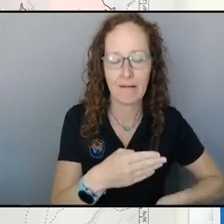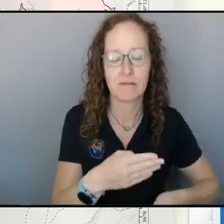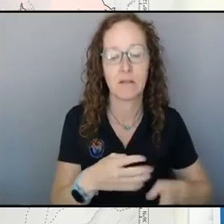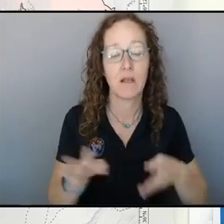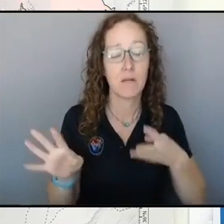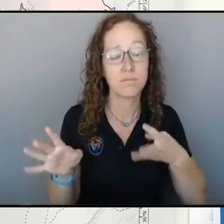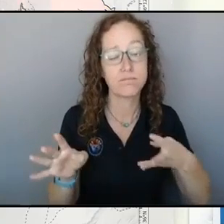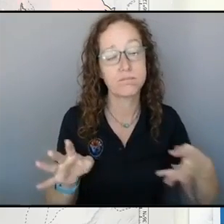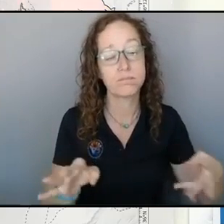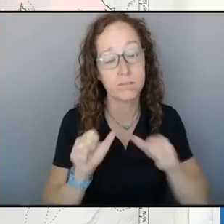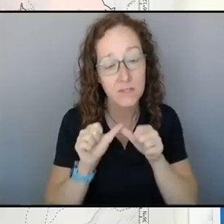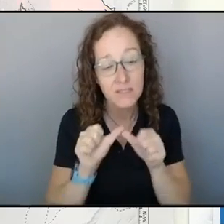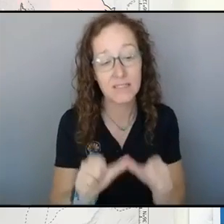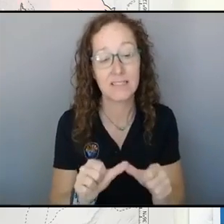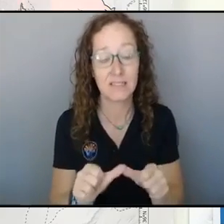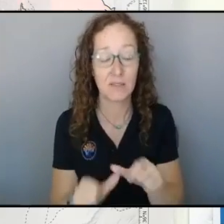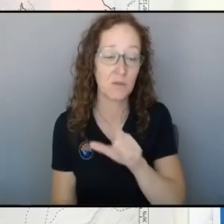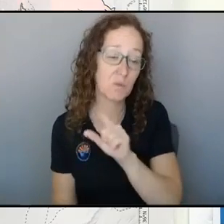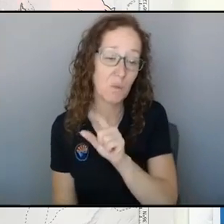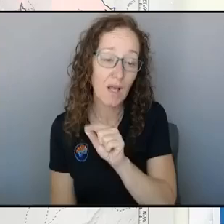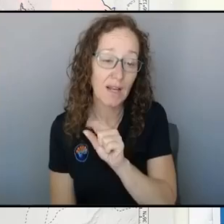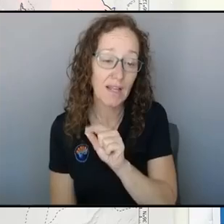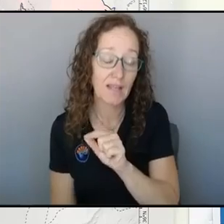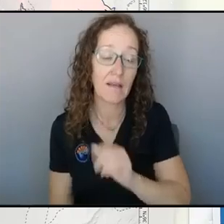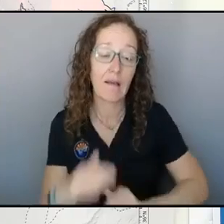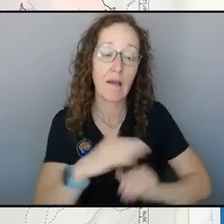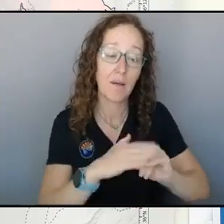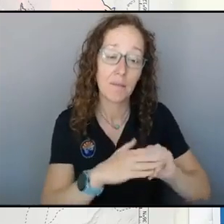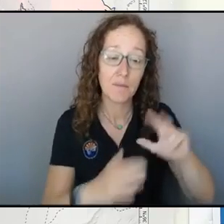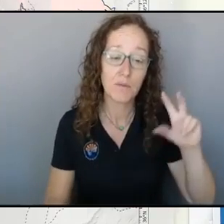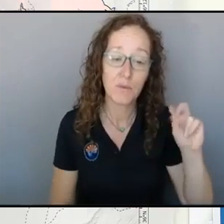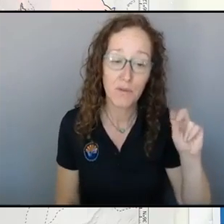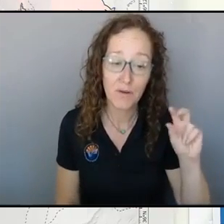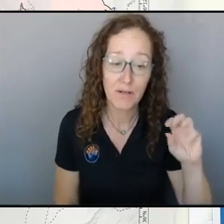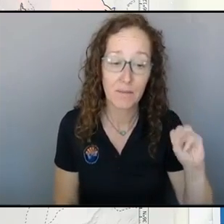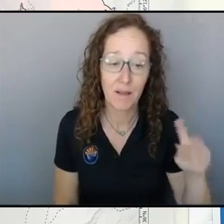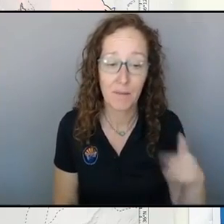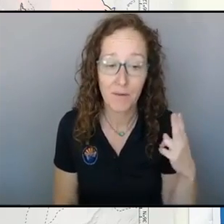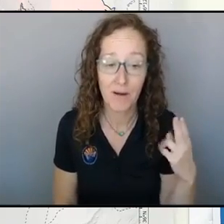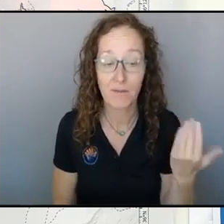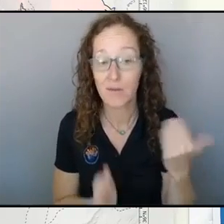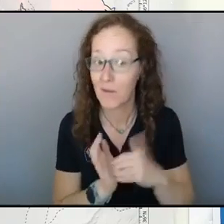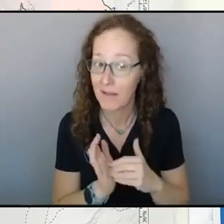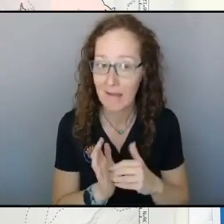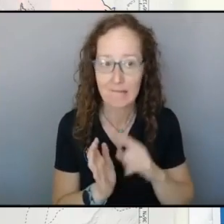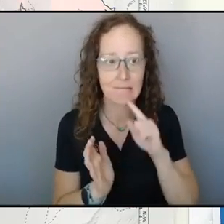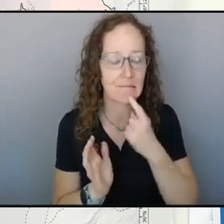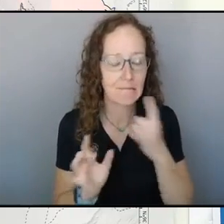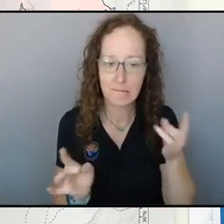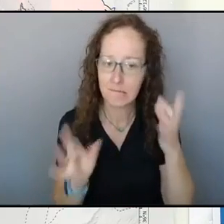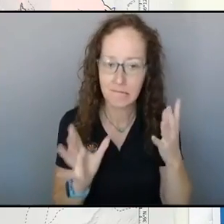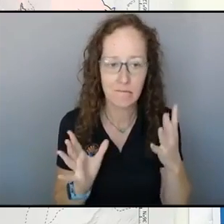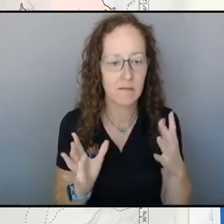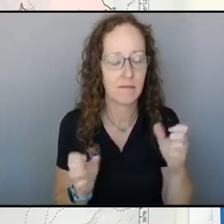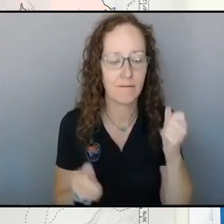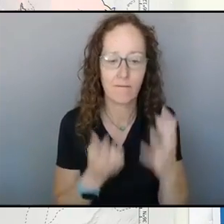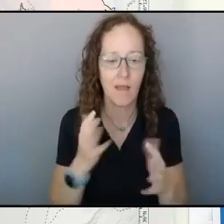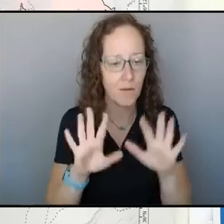30s. So, we're already into that critical fire weather pattern again. All of which are going to have a southwest or